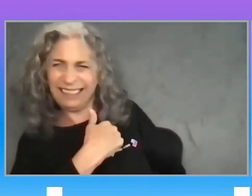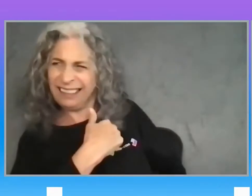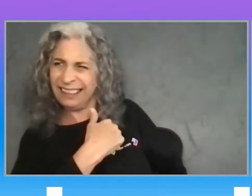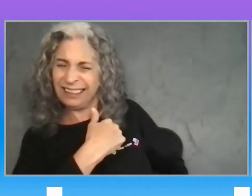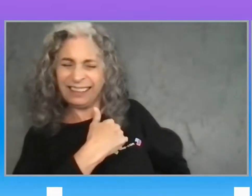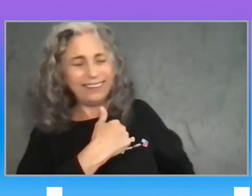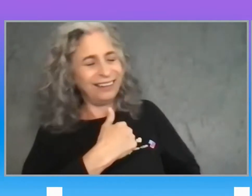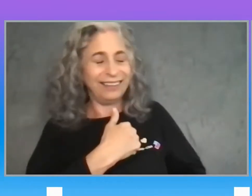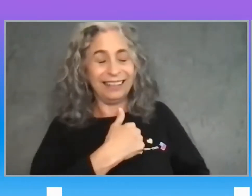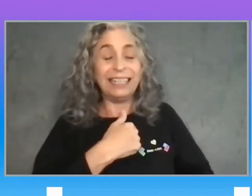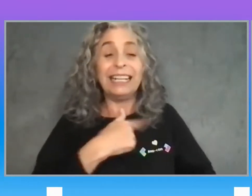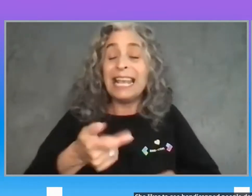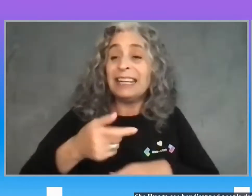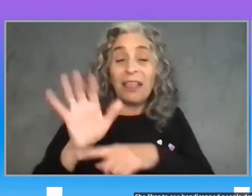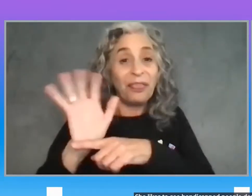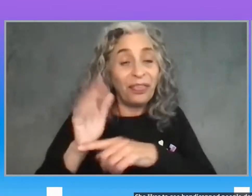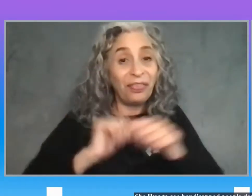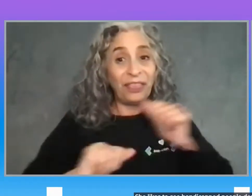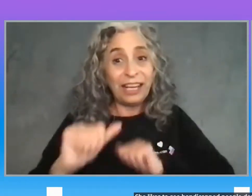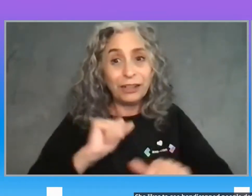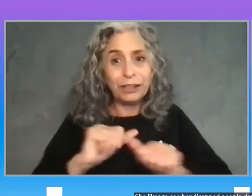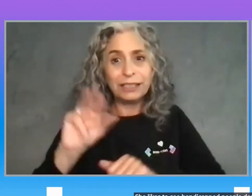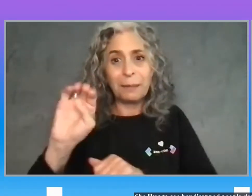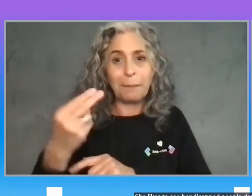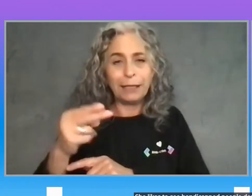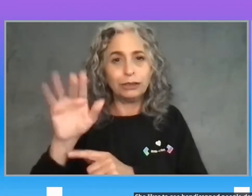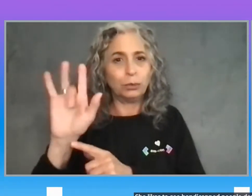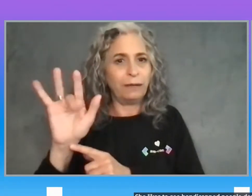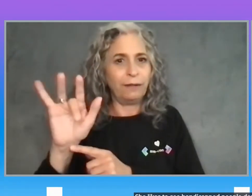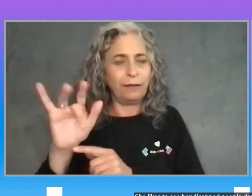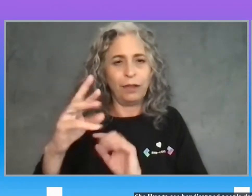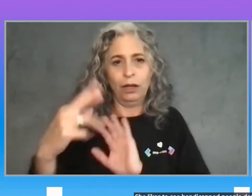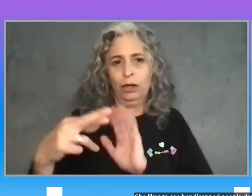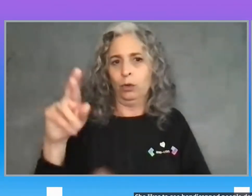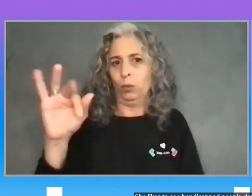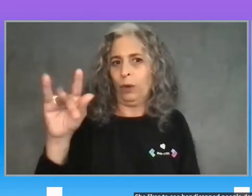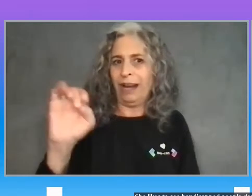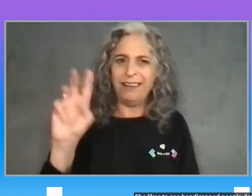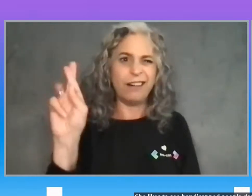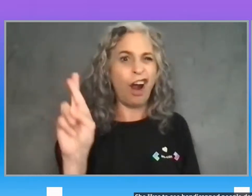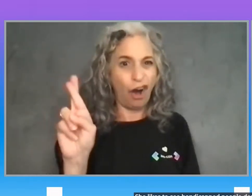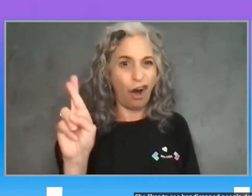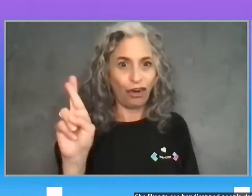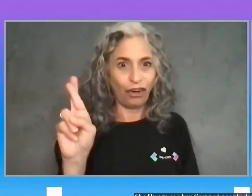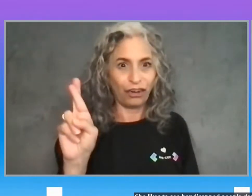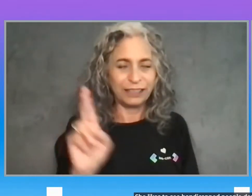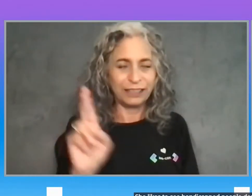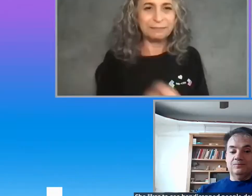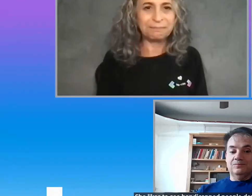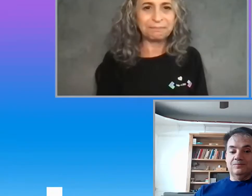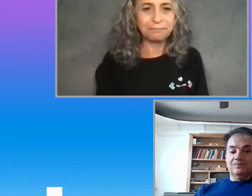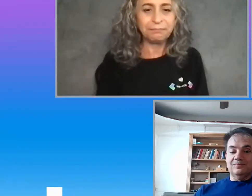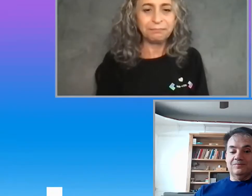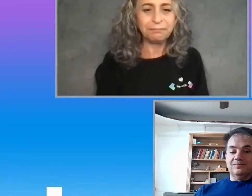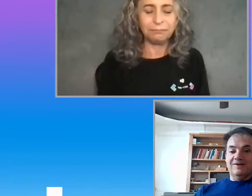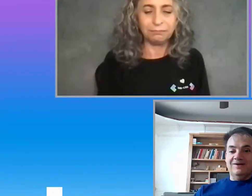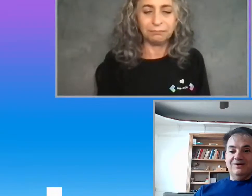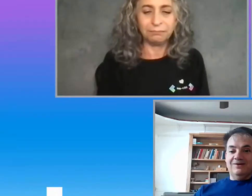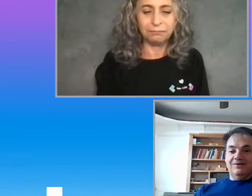In select theaters and on